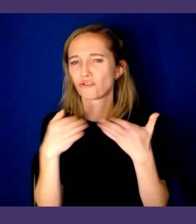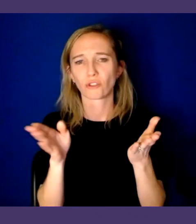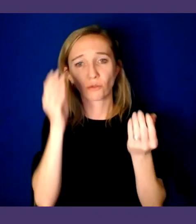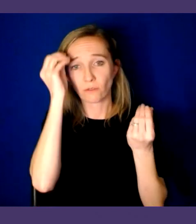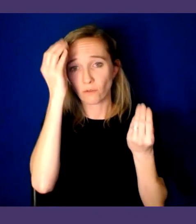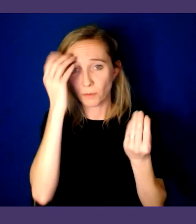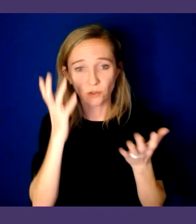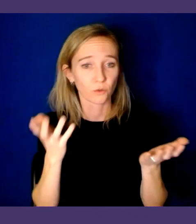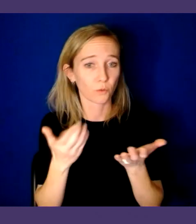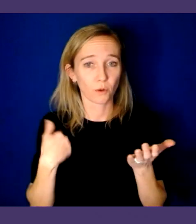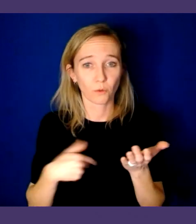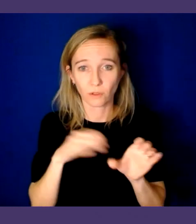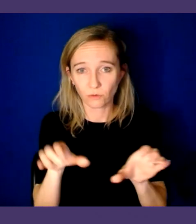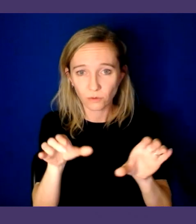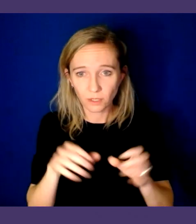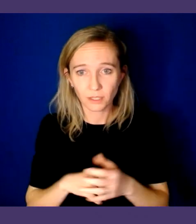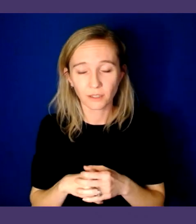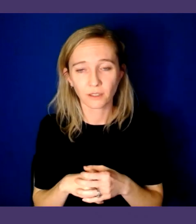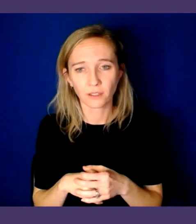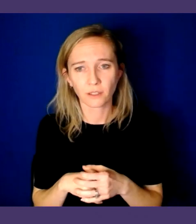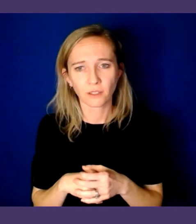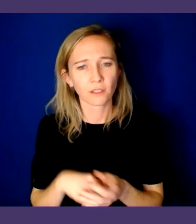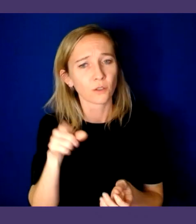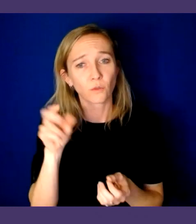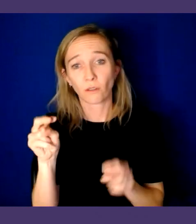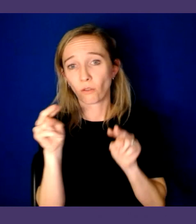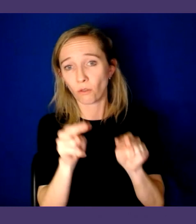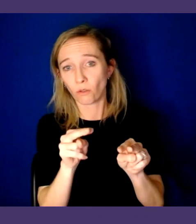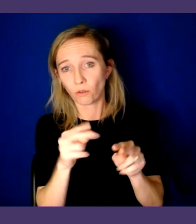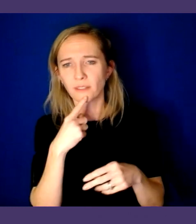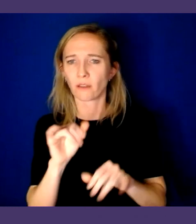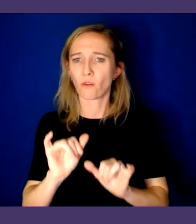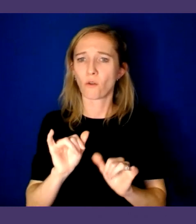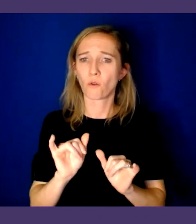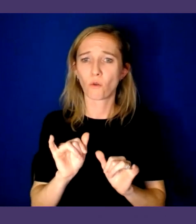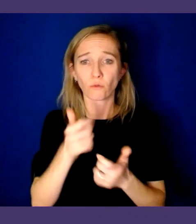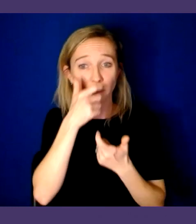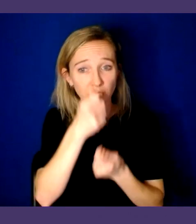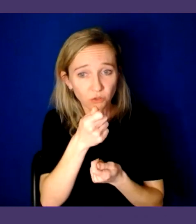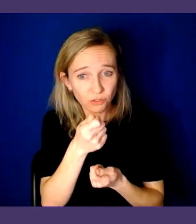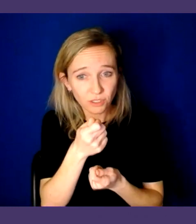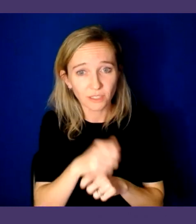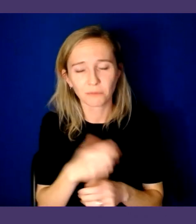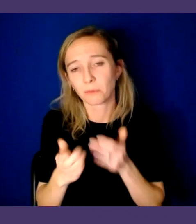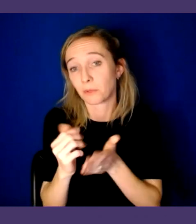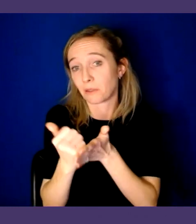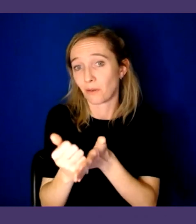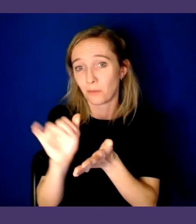and you can look there and say, oh, this looks interesting. I think I can help with this and find